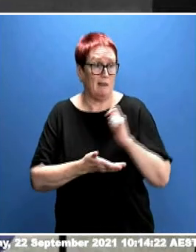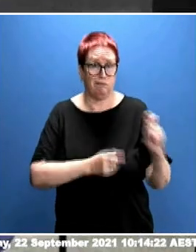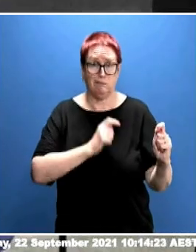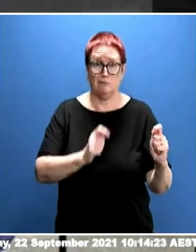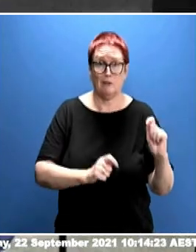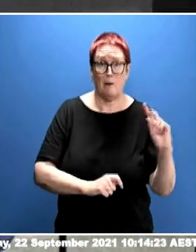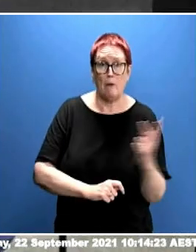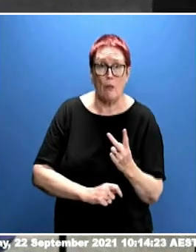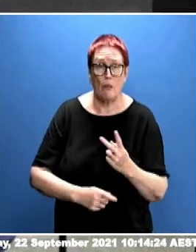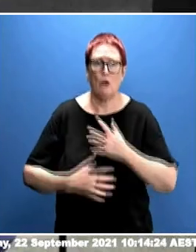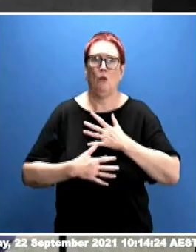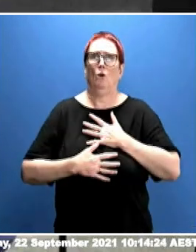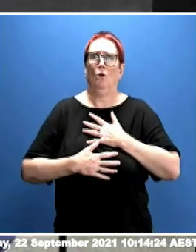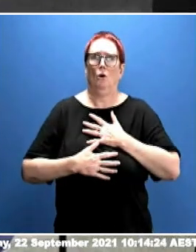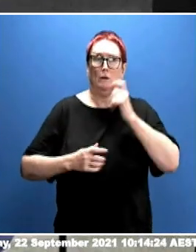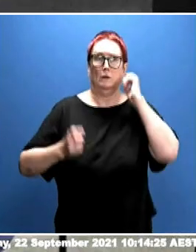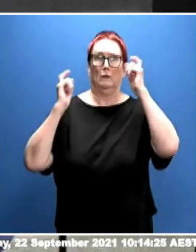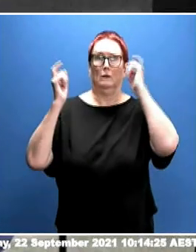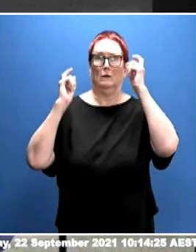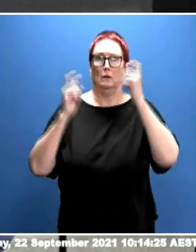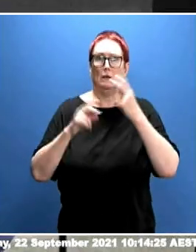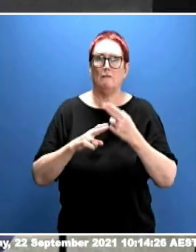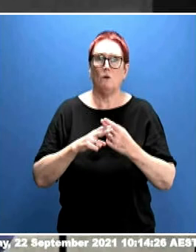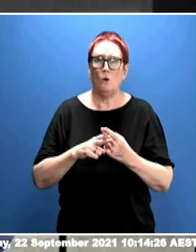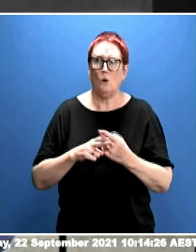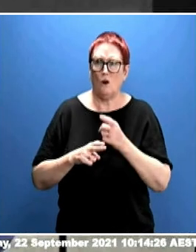So you can imagine this is of some anxiety to the foster parents.